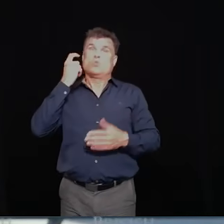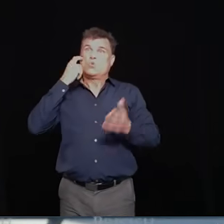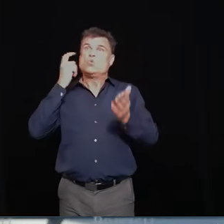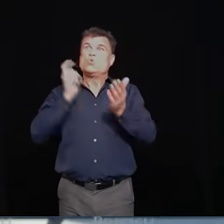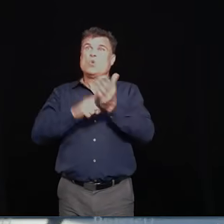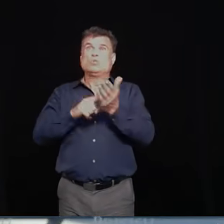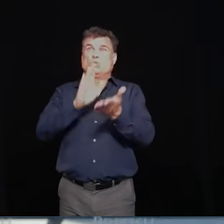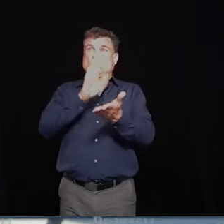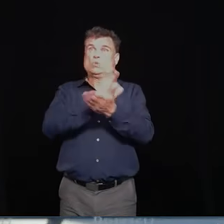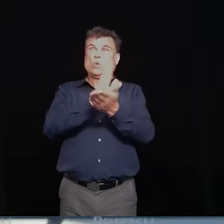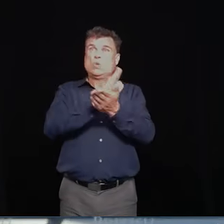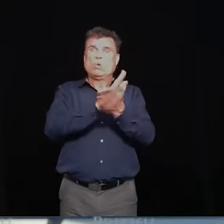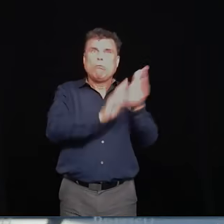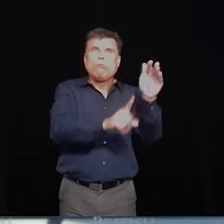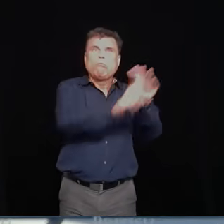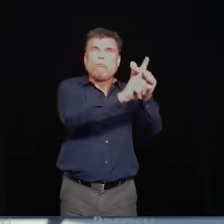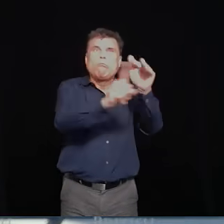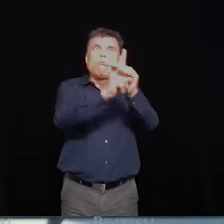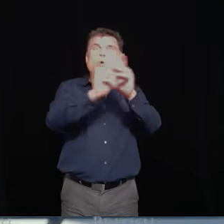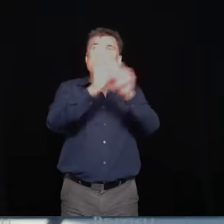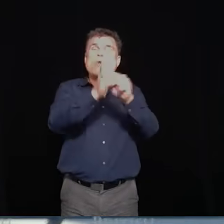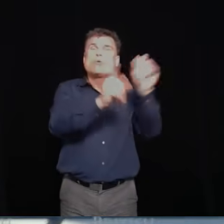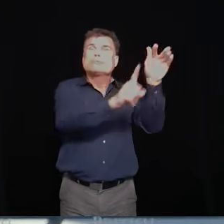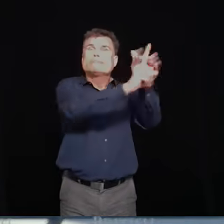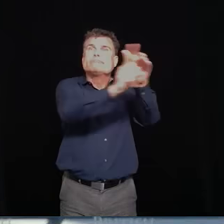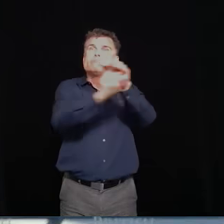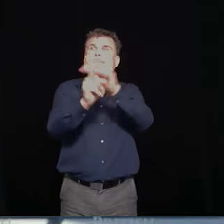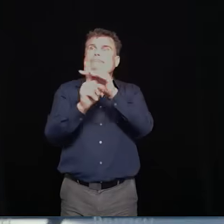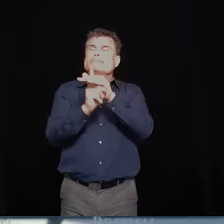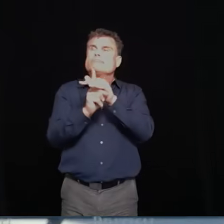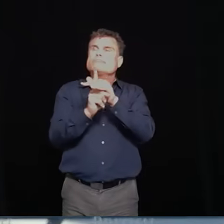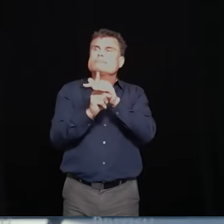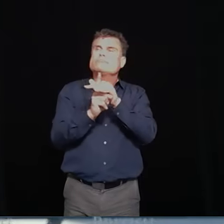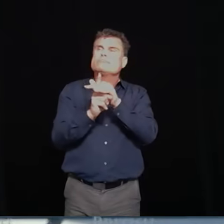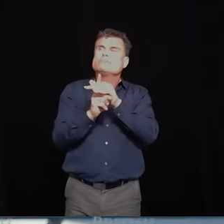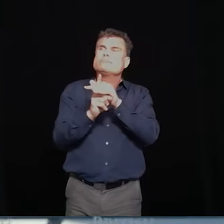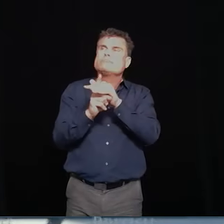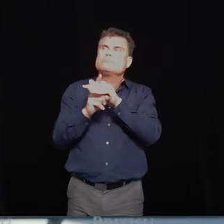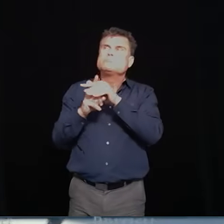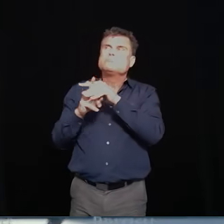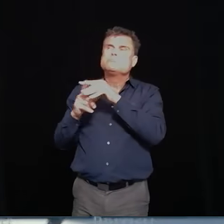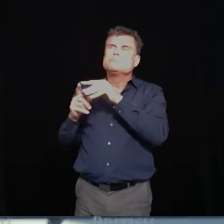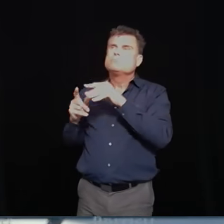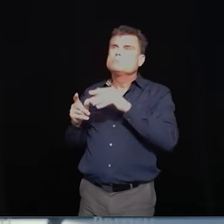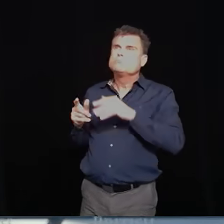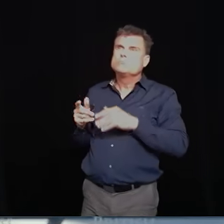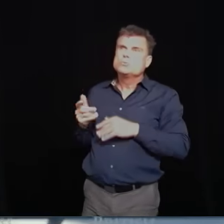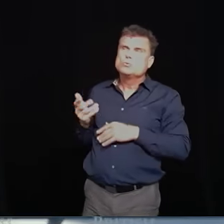I think they need to look at where masks are going to be of benefit and where they they may